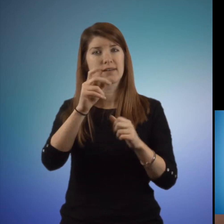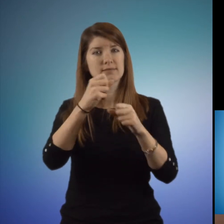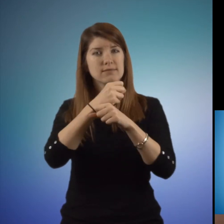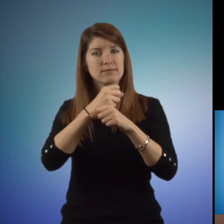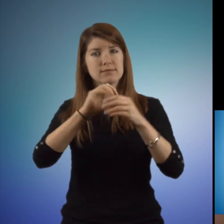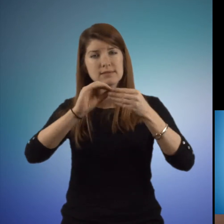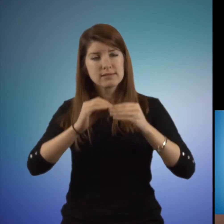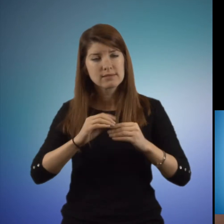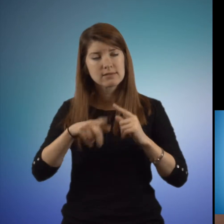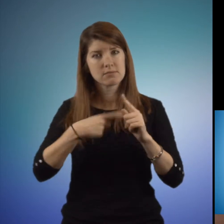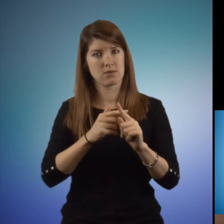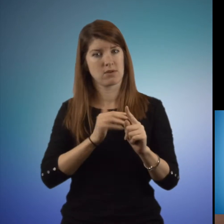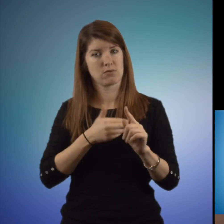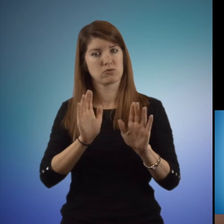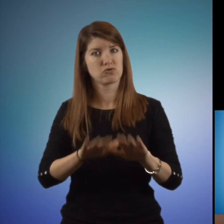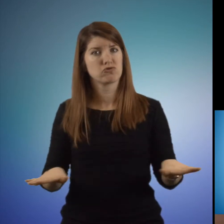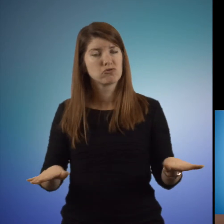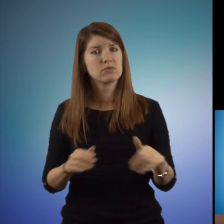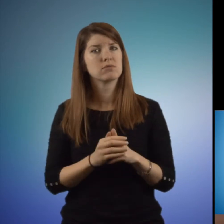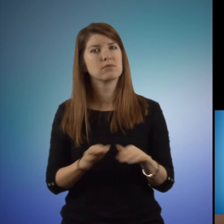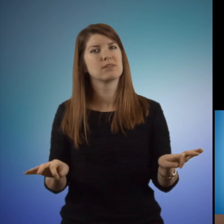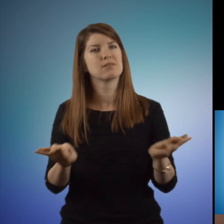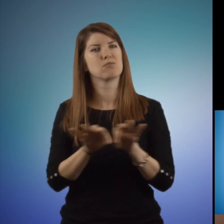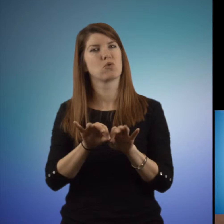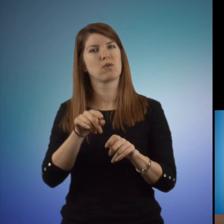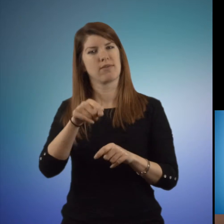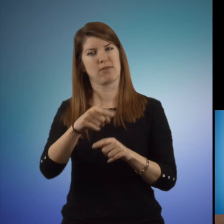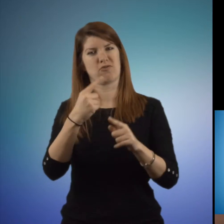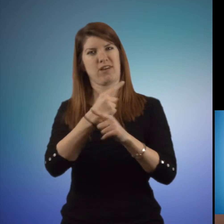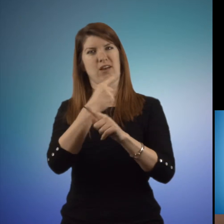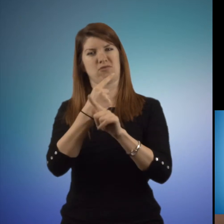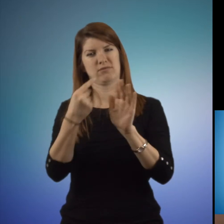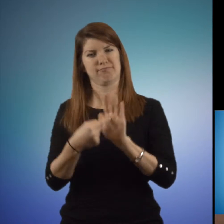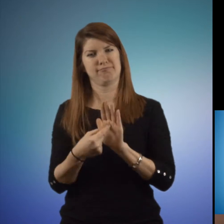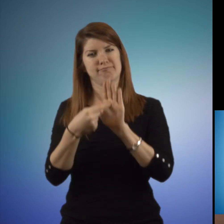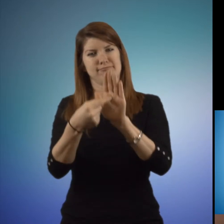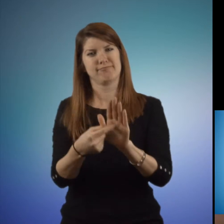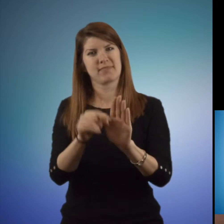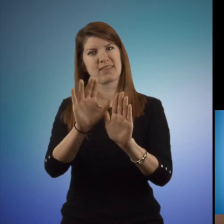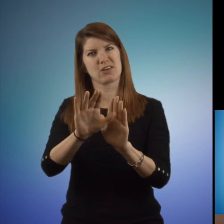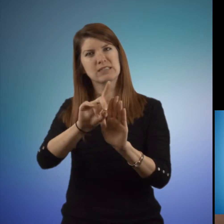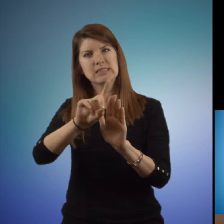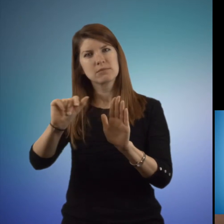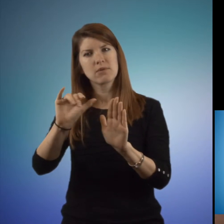that they're accurately representing the disabilities that our students have.